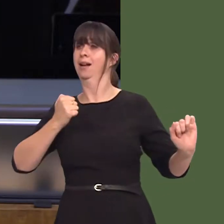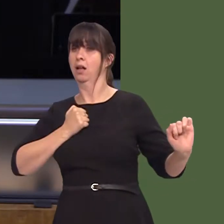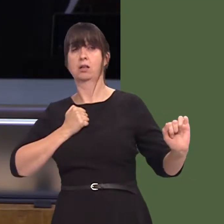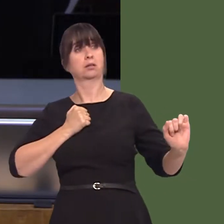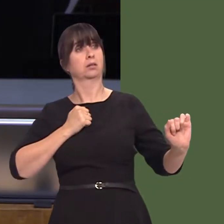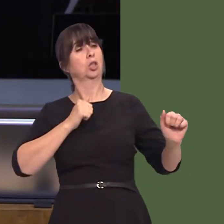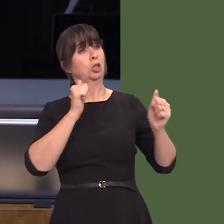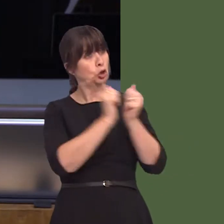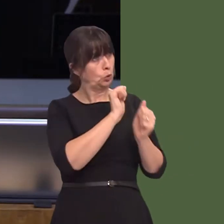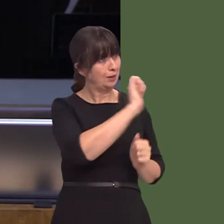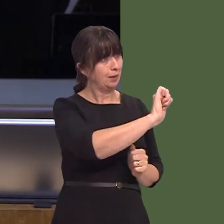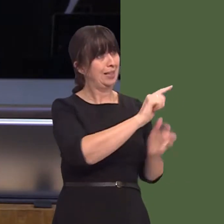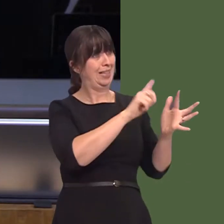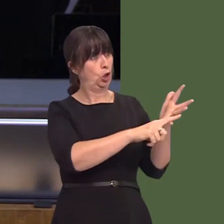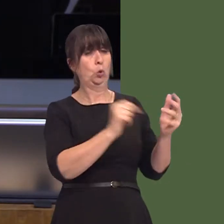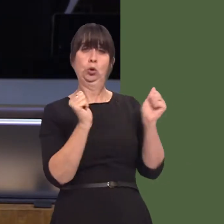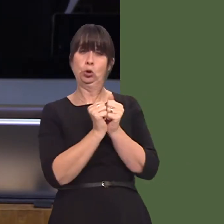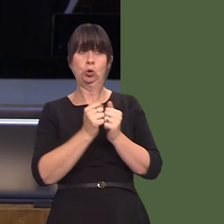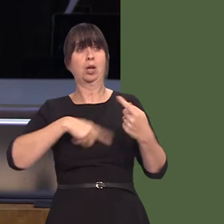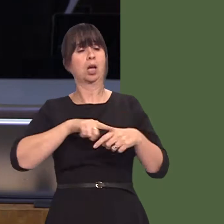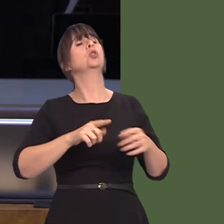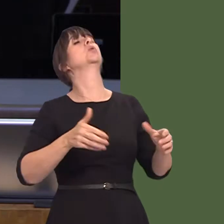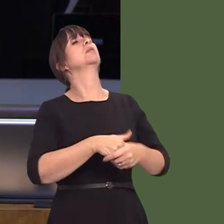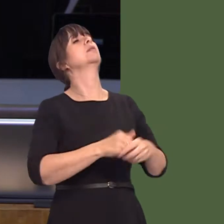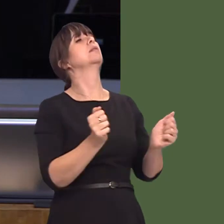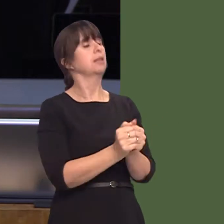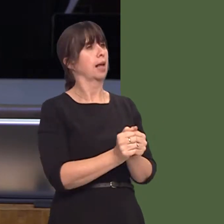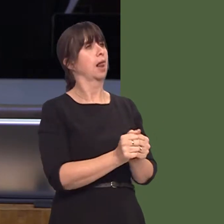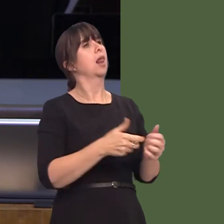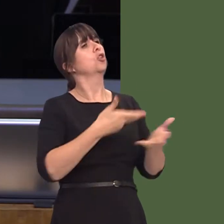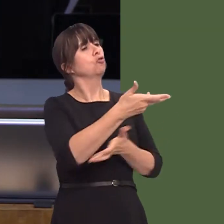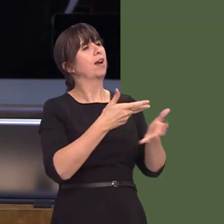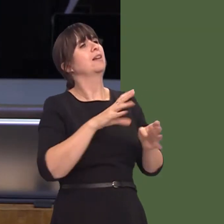we do a deal to make trade as free as it possibly can be.